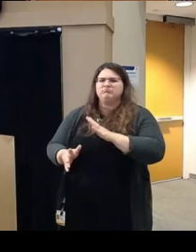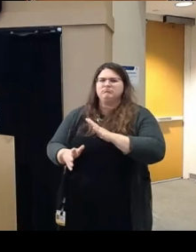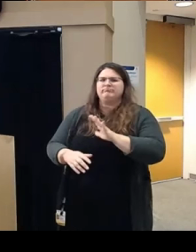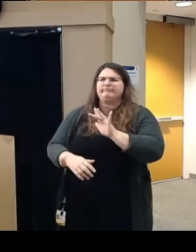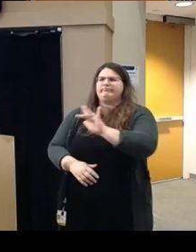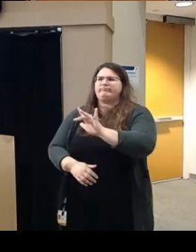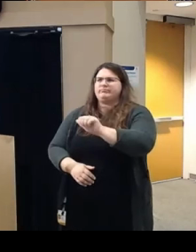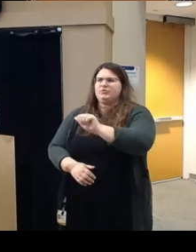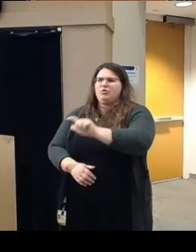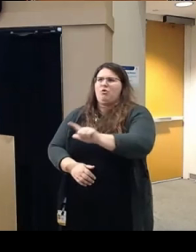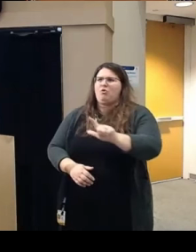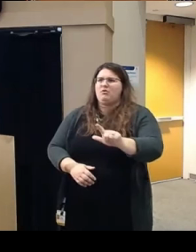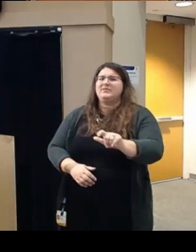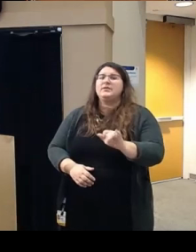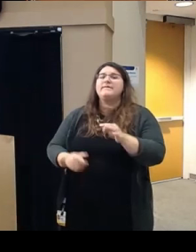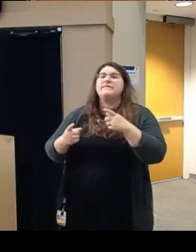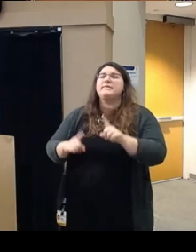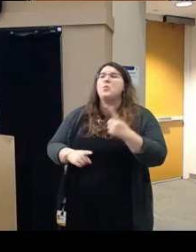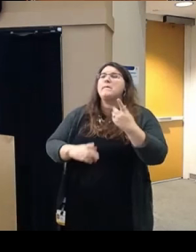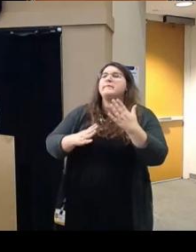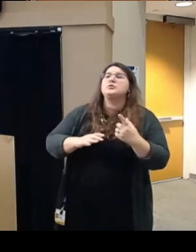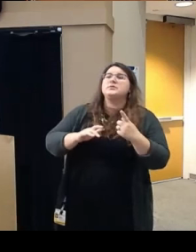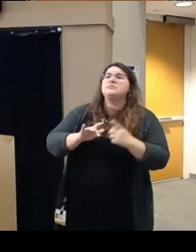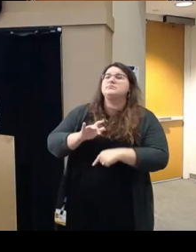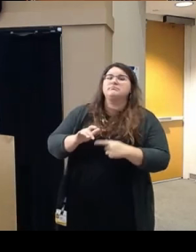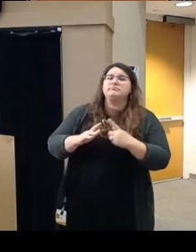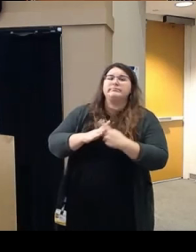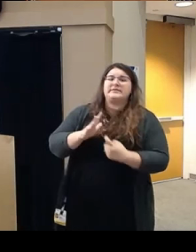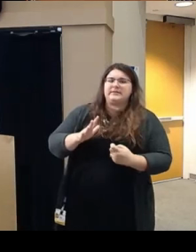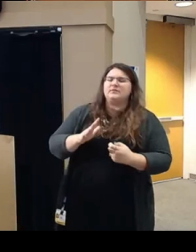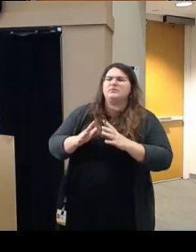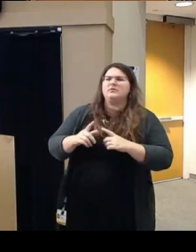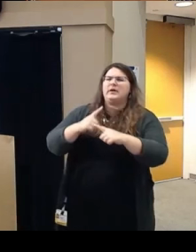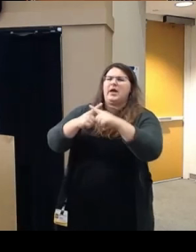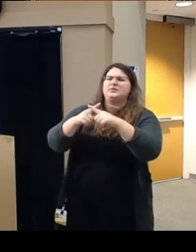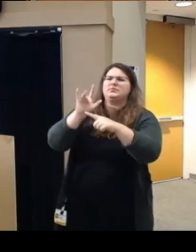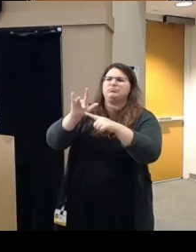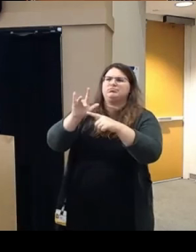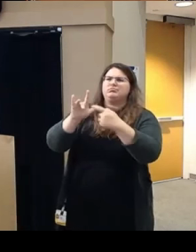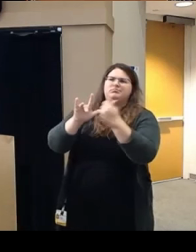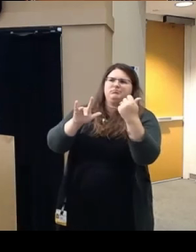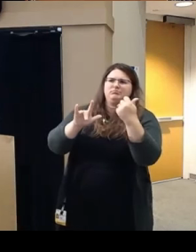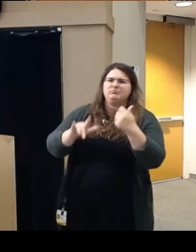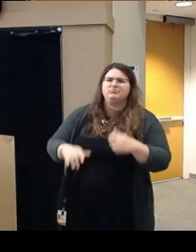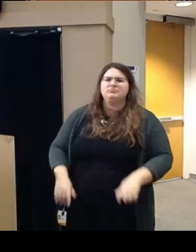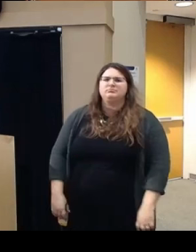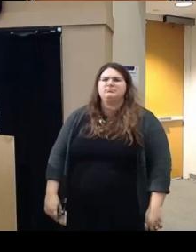to remove one of them I could just select the X and then I have myself as a facilitator and